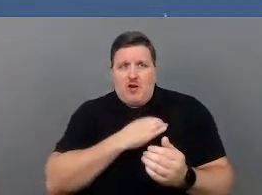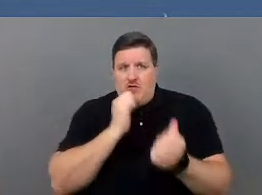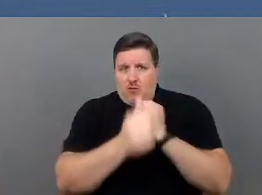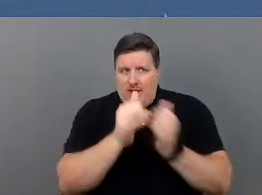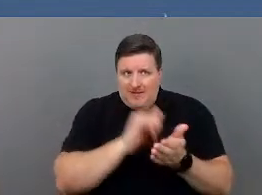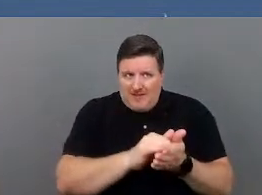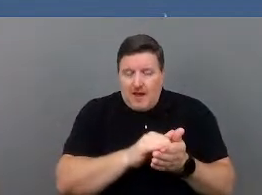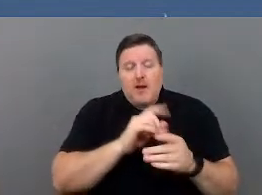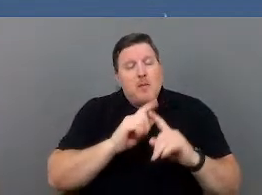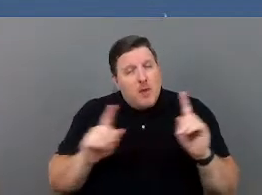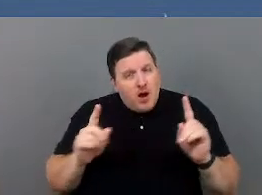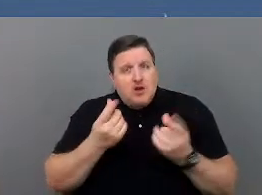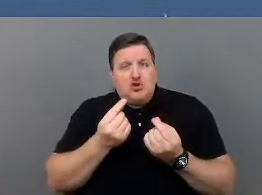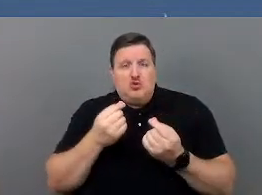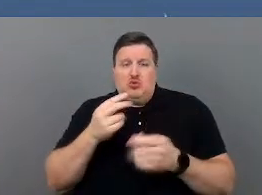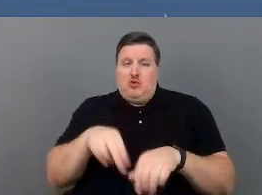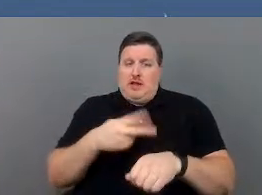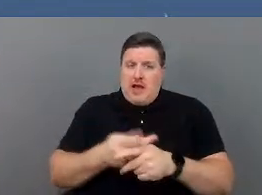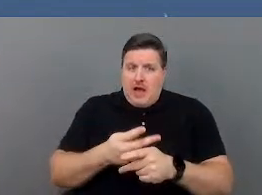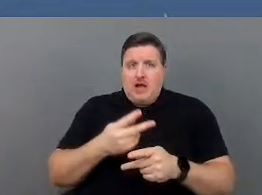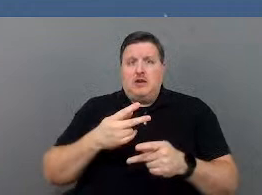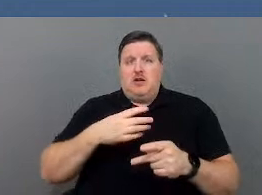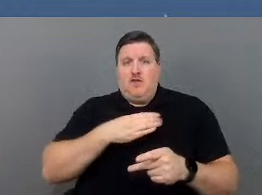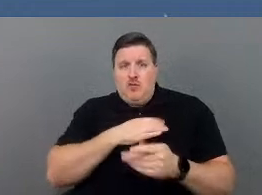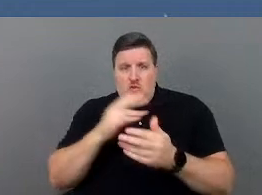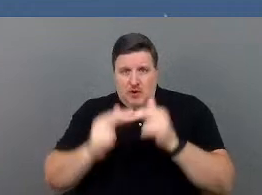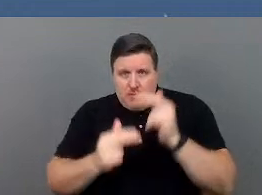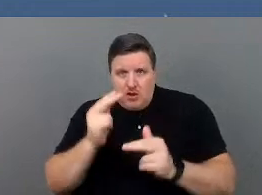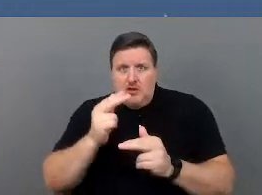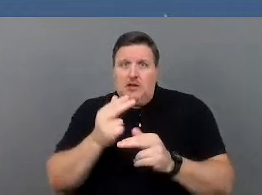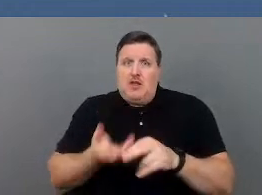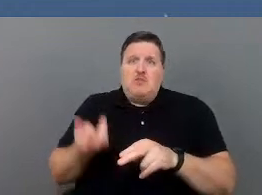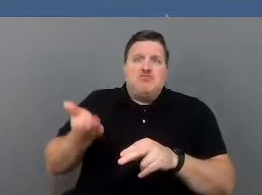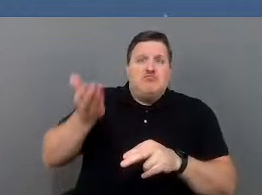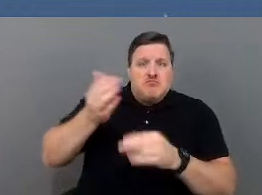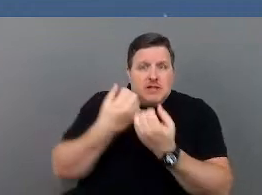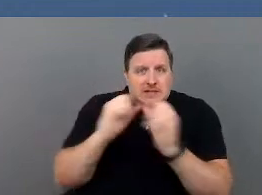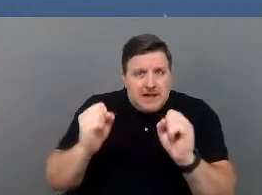BUT IN ORDER TO DO THE TYPE OF COMMUNITY BE BUILDING THAT COMMUNITY SAFETY WE DESERVE, WE NEED MORE RESOURCES.